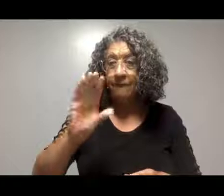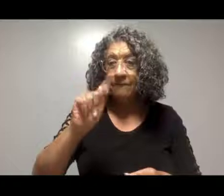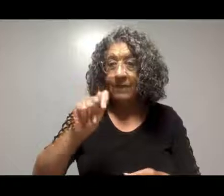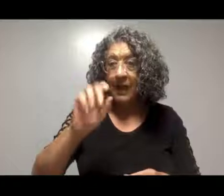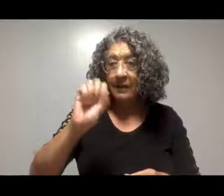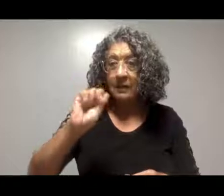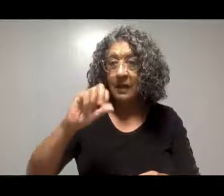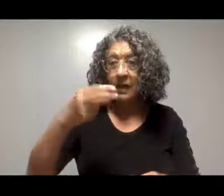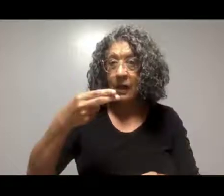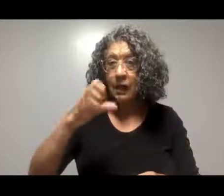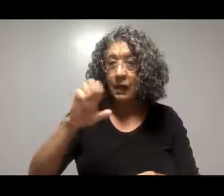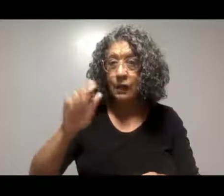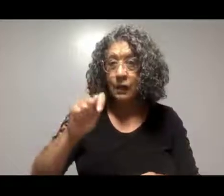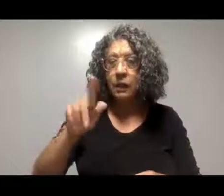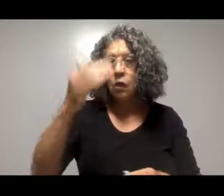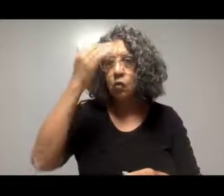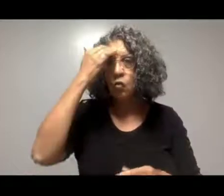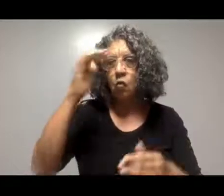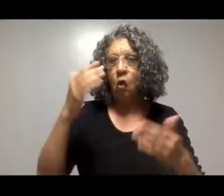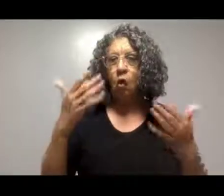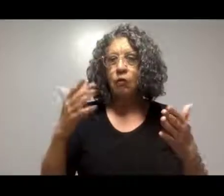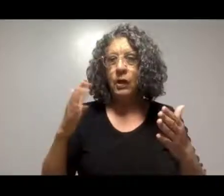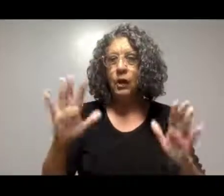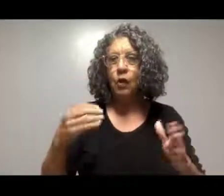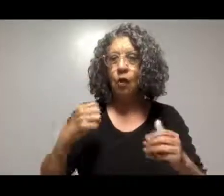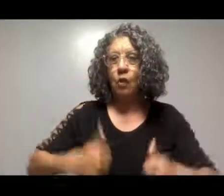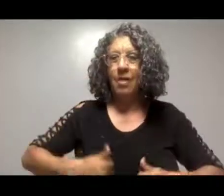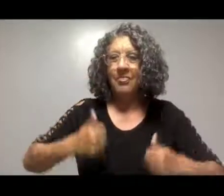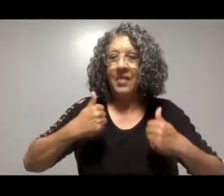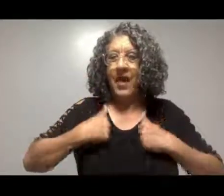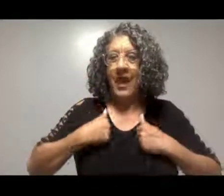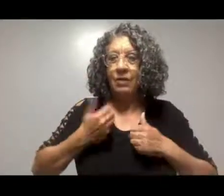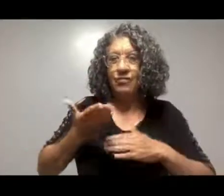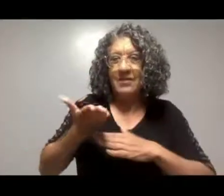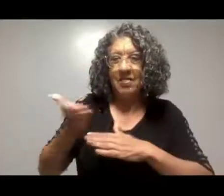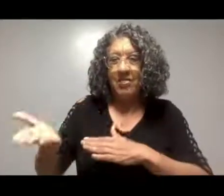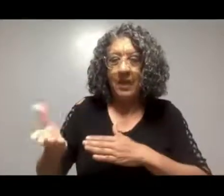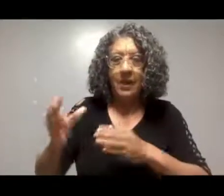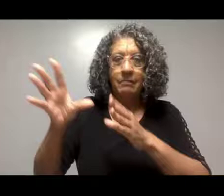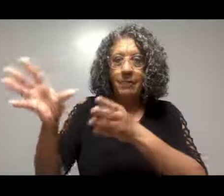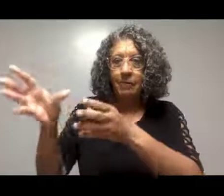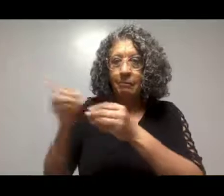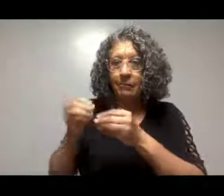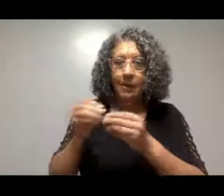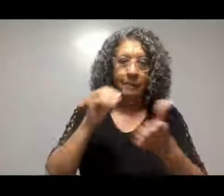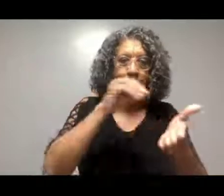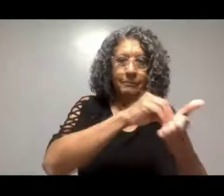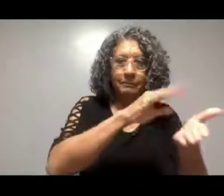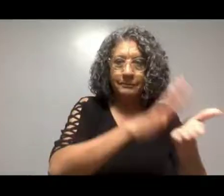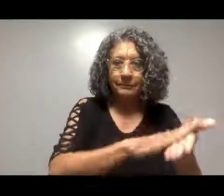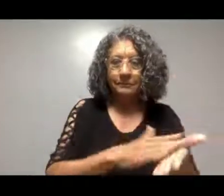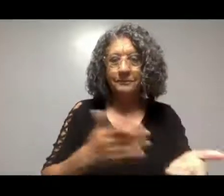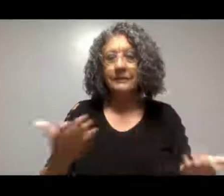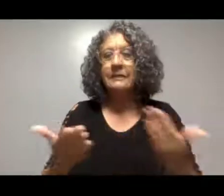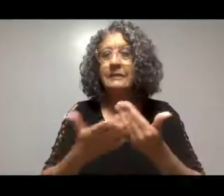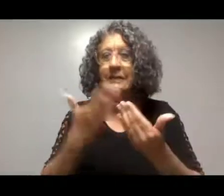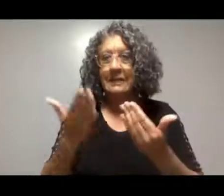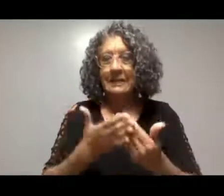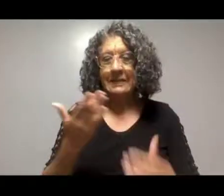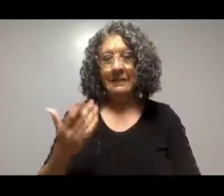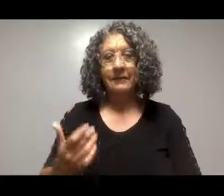if you use a fact sheet you'll have all the information, the address, and